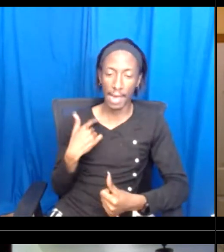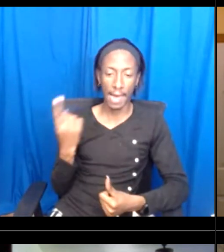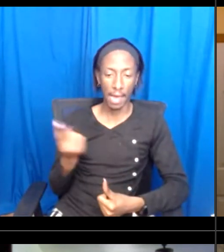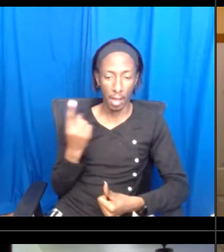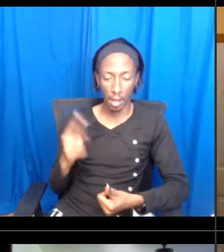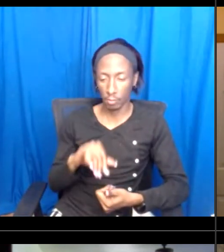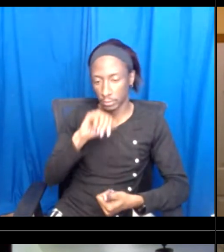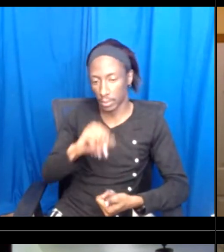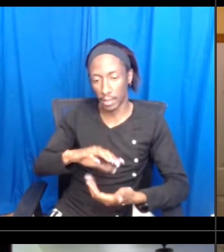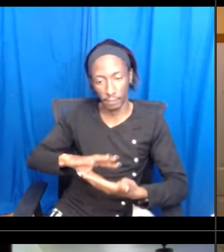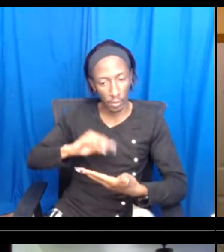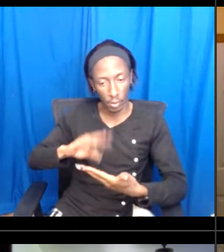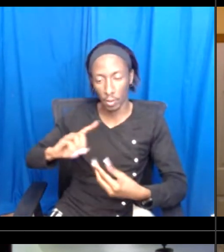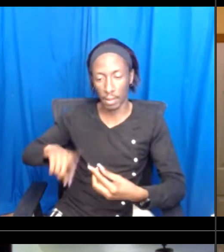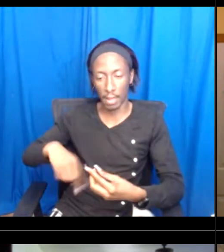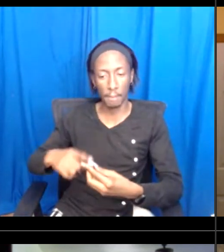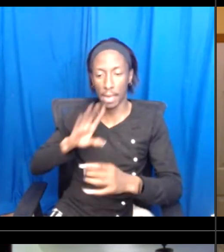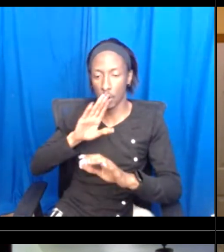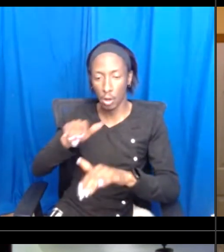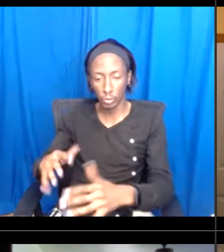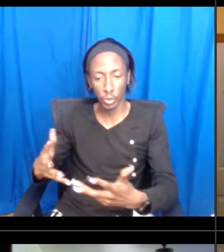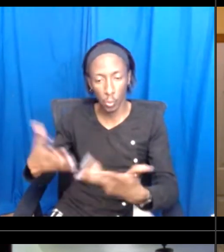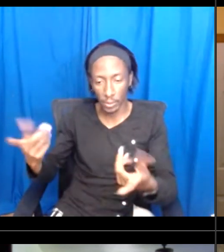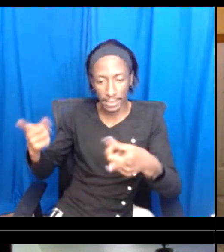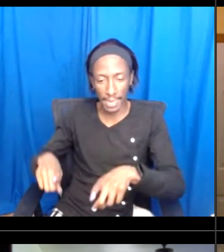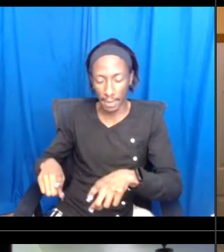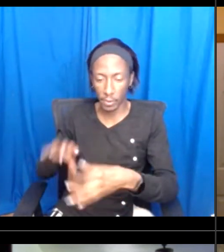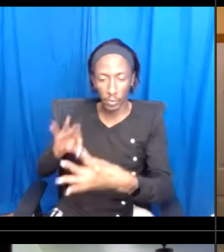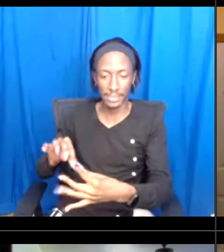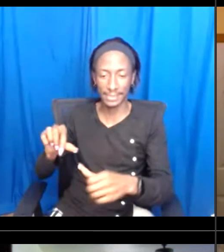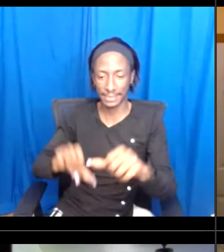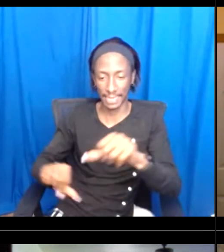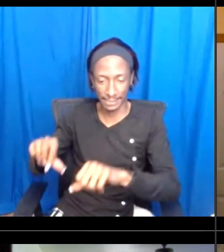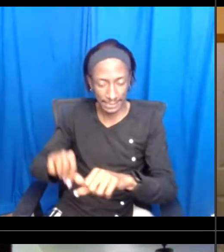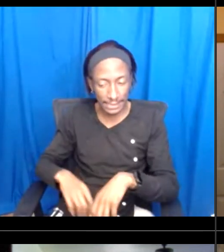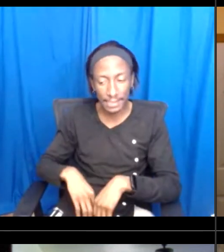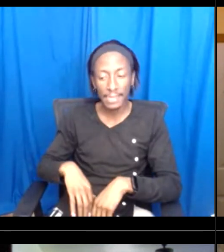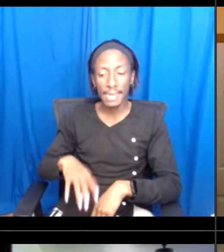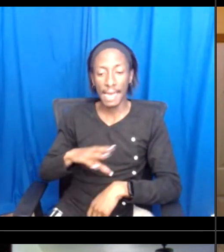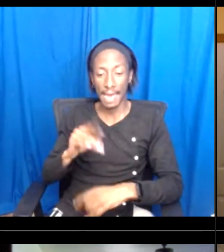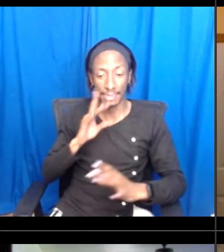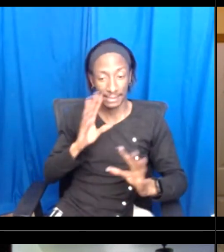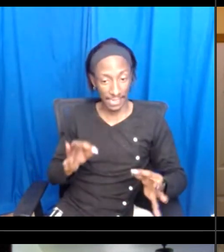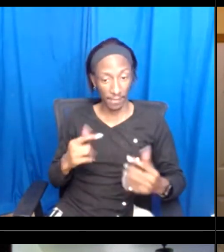in the ocean and the science that we're doing out in the sanctuaries. And definitely when I have the opportunity to do field work